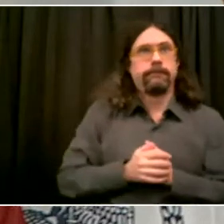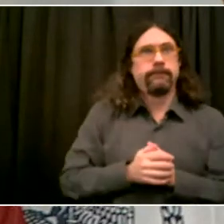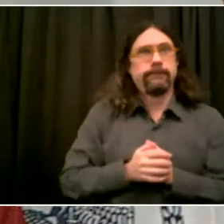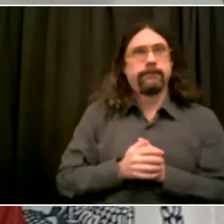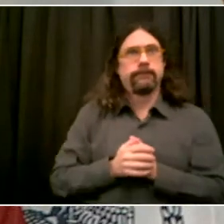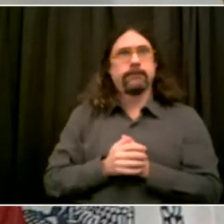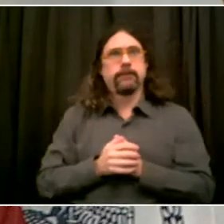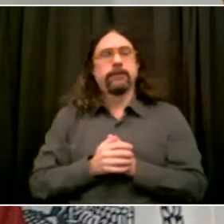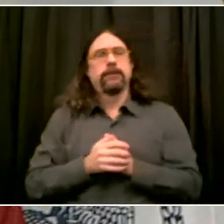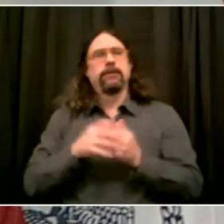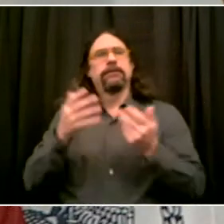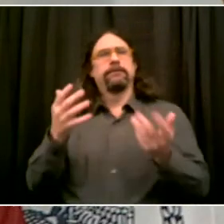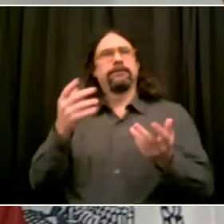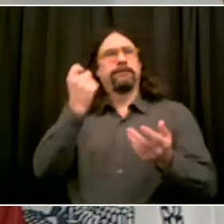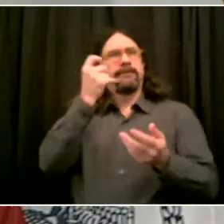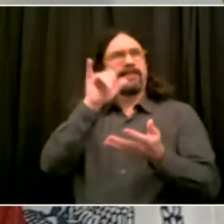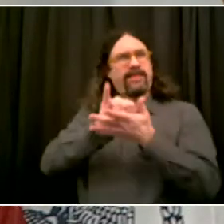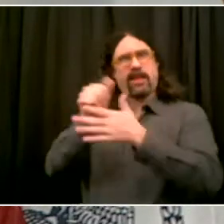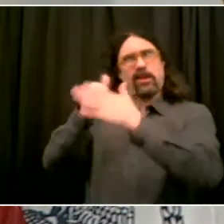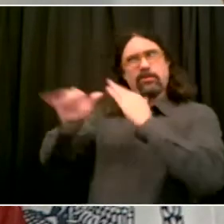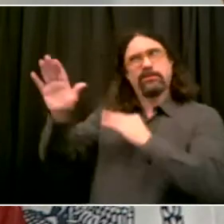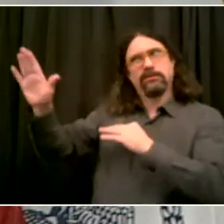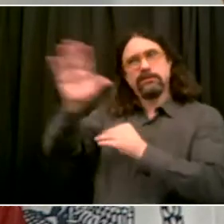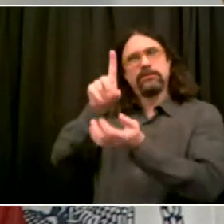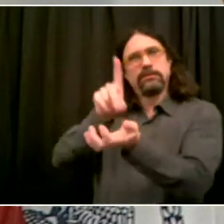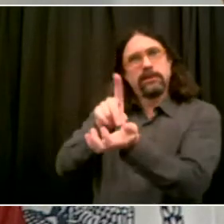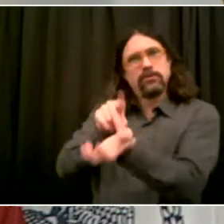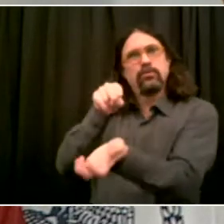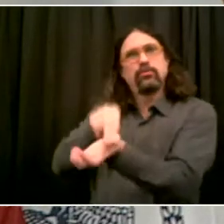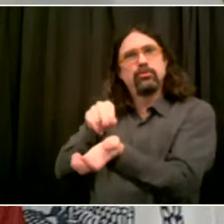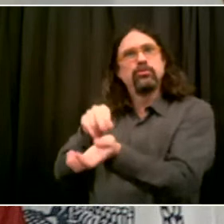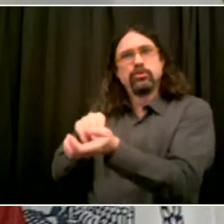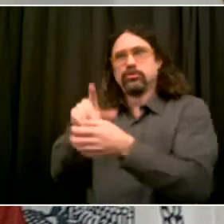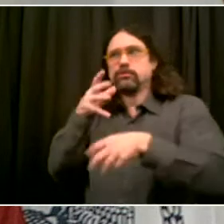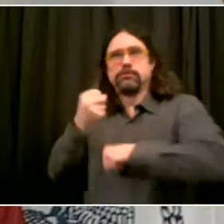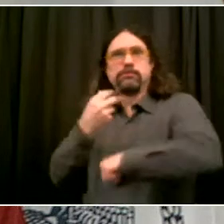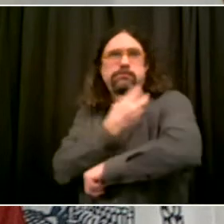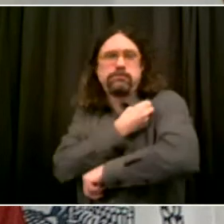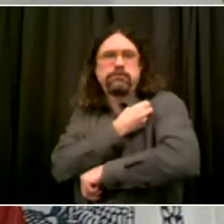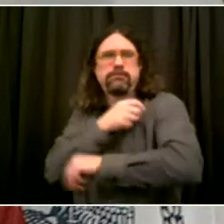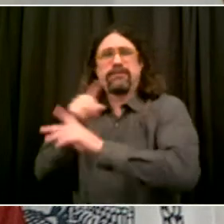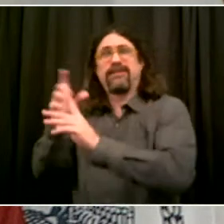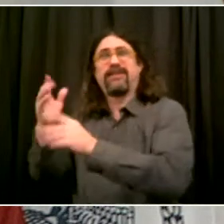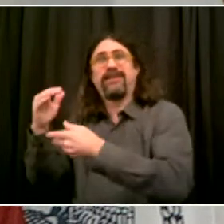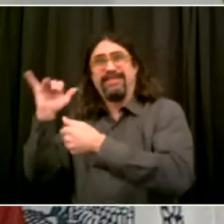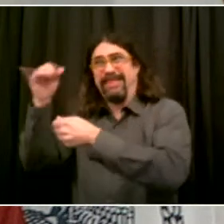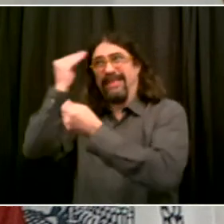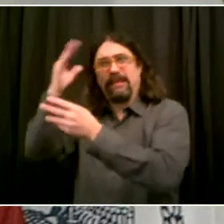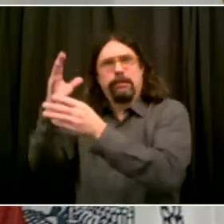MORE VACCINATIONS ARE HAPPENING, ALSO THAT EARLY DATA DID NNOT INVOLVE COMOMMUNITY-BASED VACCINATION. NOW WE HAVE STARTED IN EAESRNT T TWIH SENIORS, IT'S A